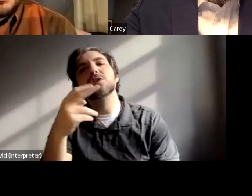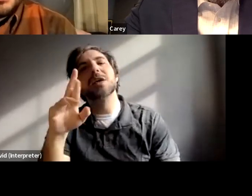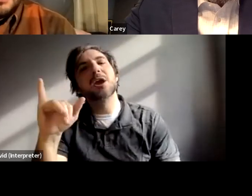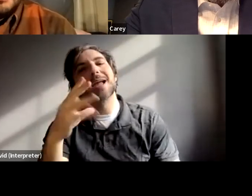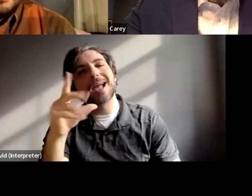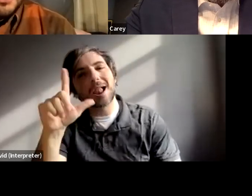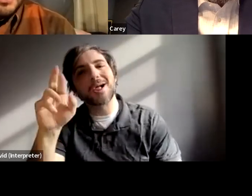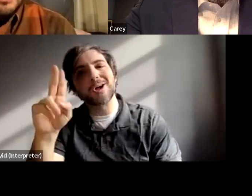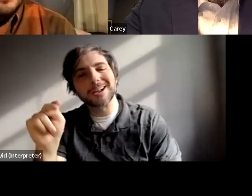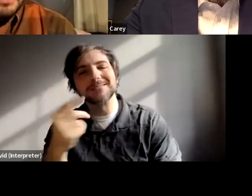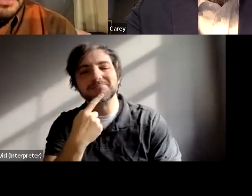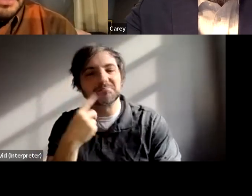in progress. We are trying to push